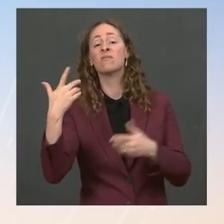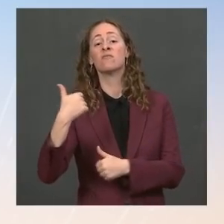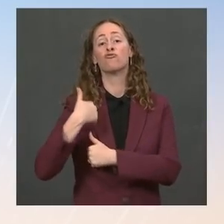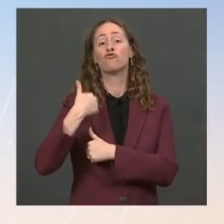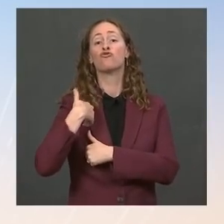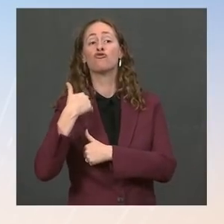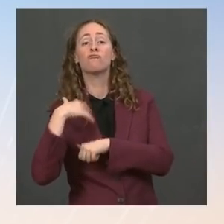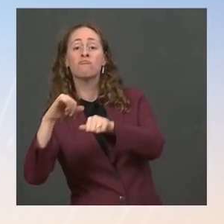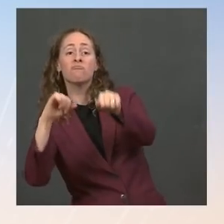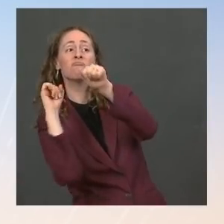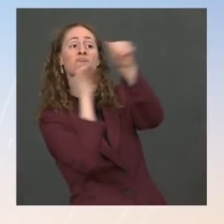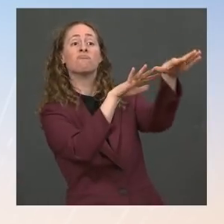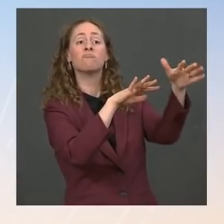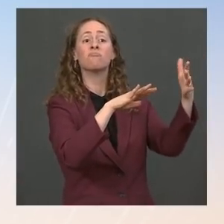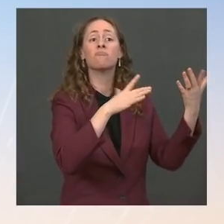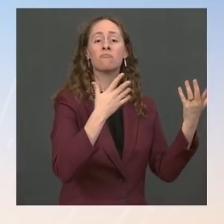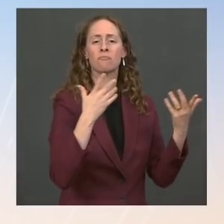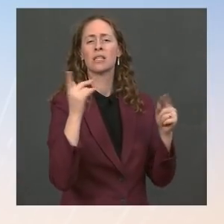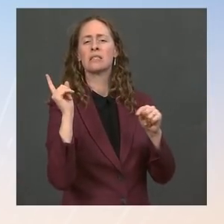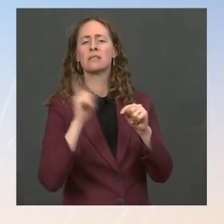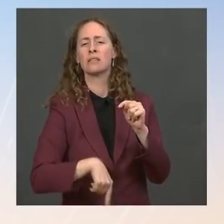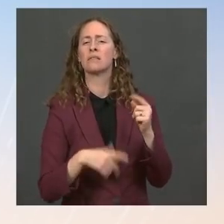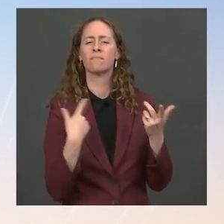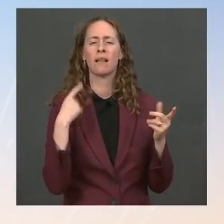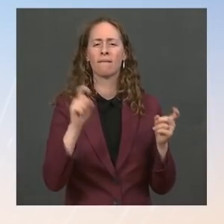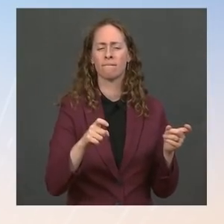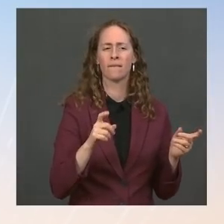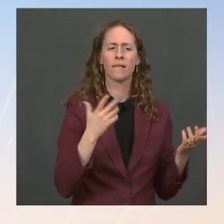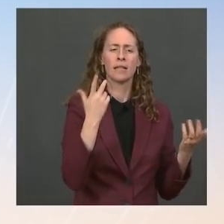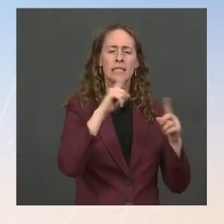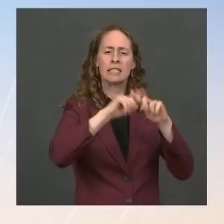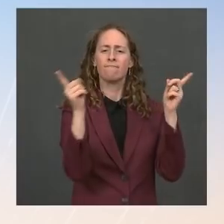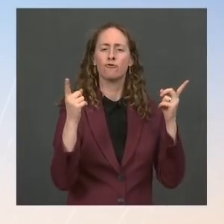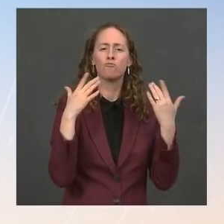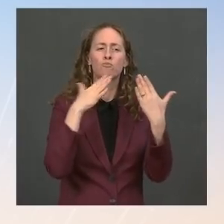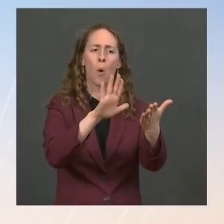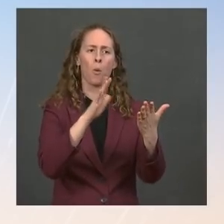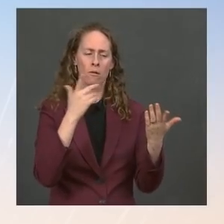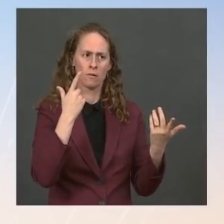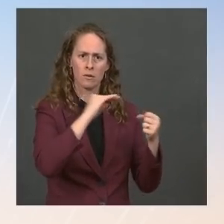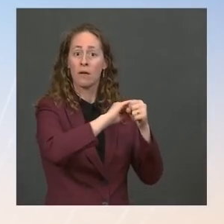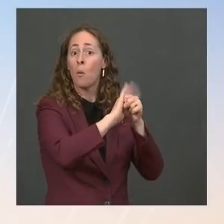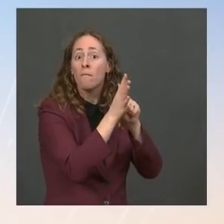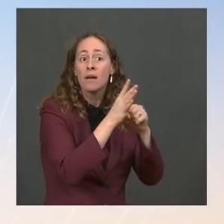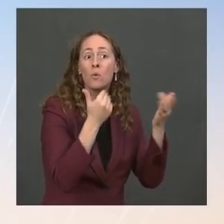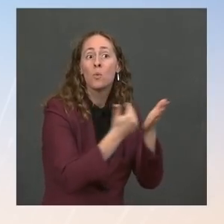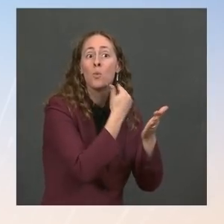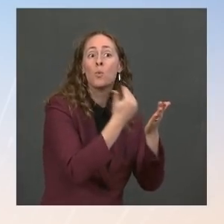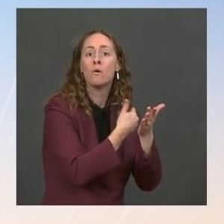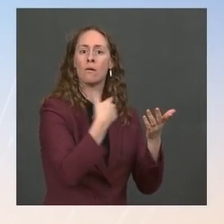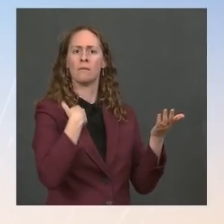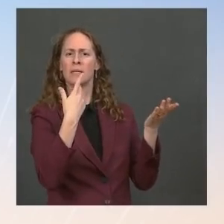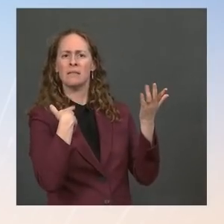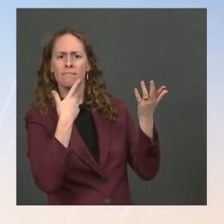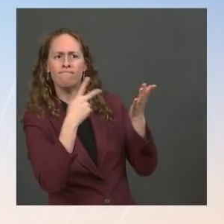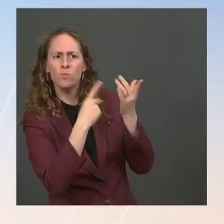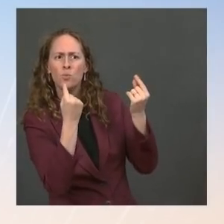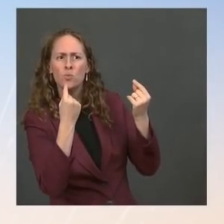continues to be the global leader on; providing more vaccines to the world than every other country combined; addressing the threat of climate change as we look --